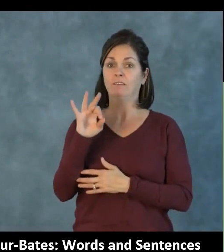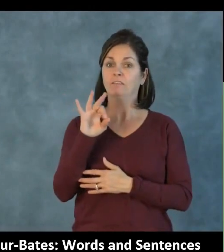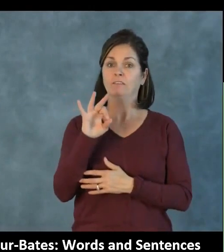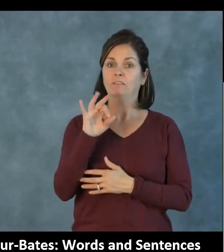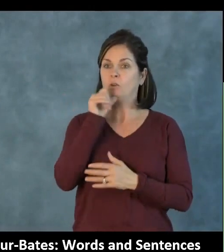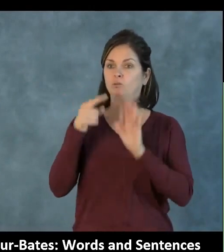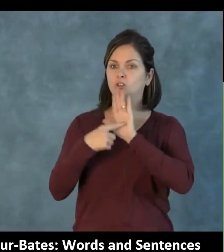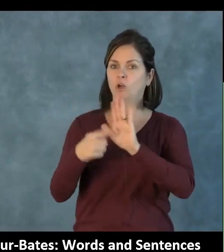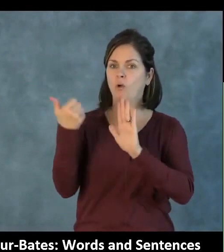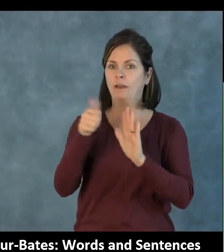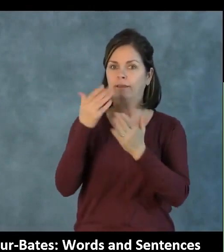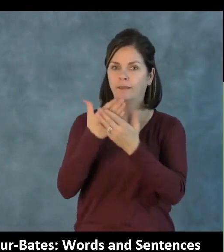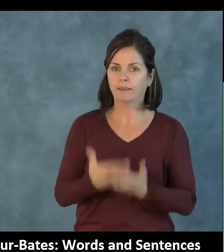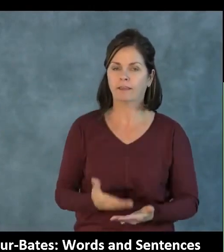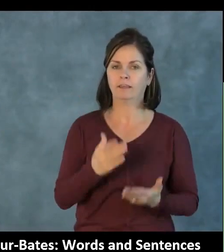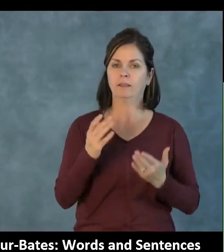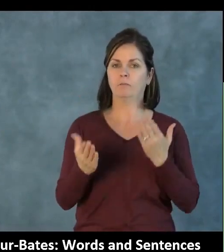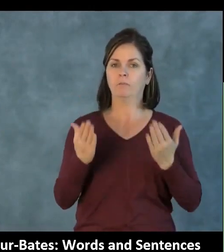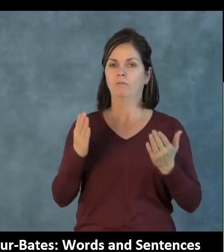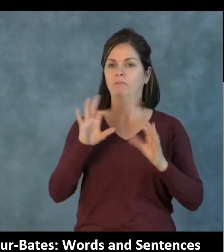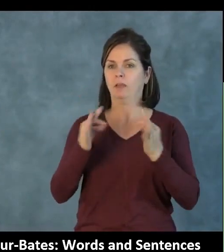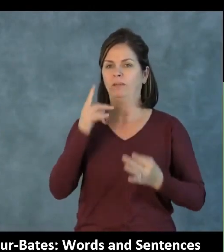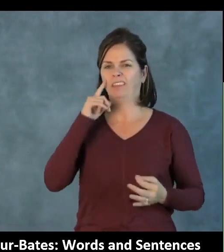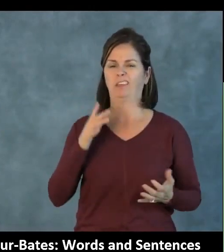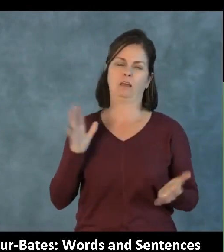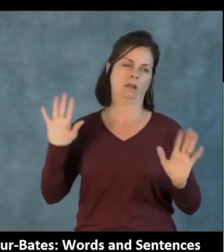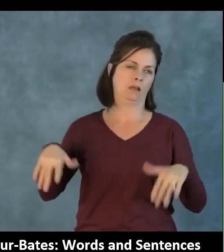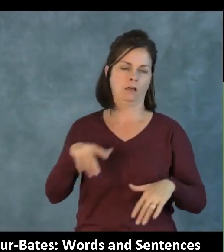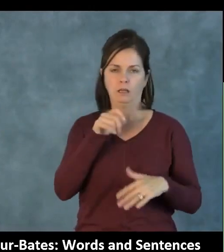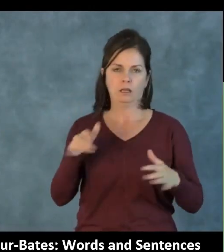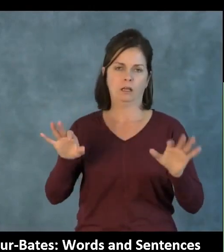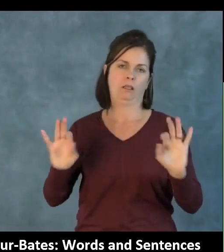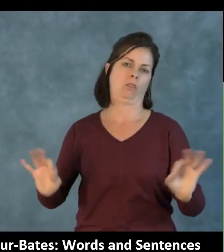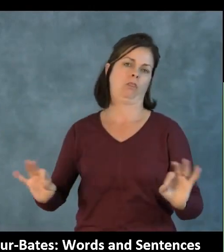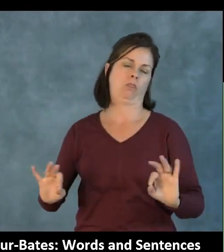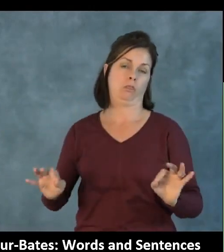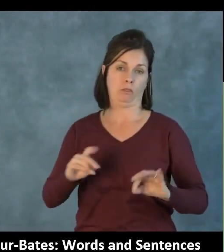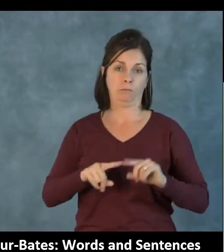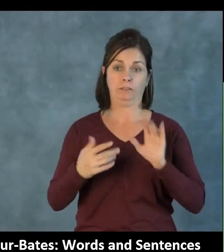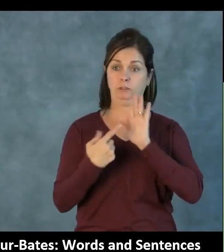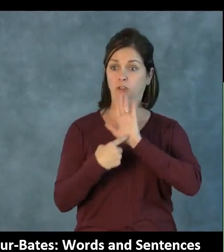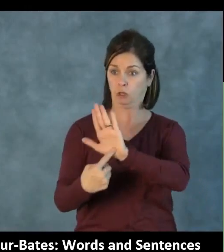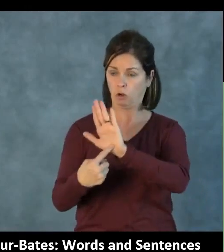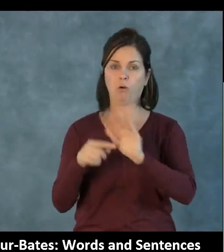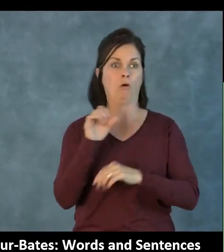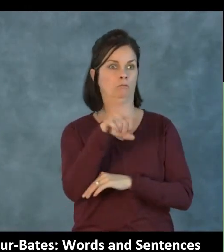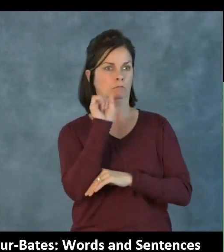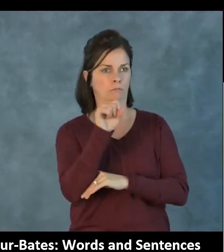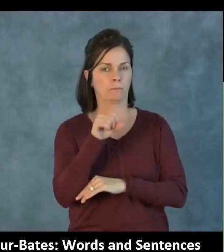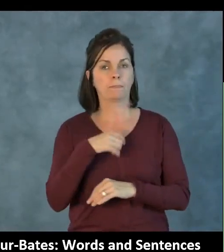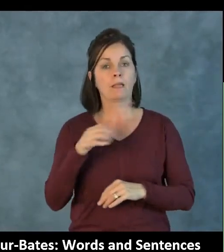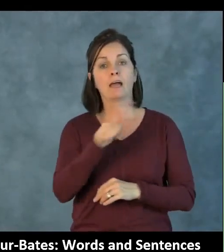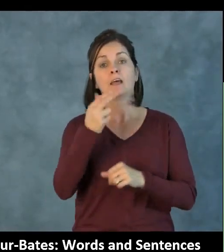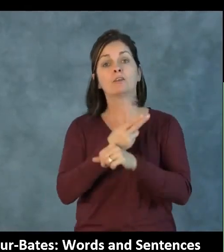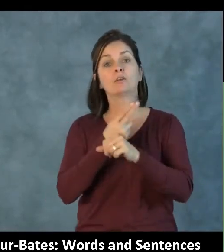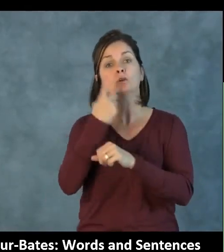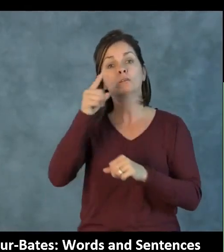take it to heart. Another use for the MacArthur assessment, if you use